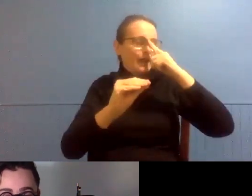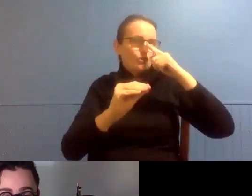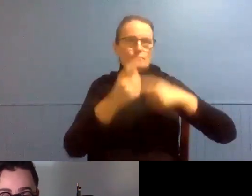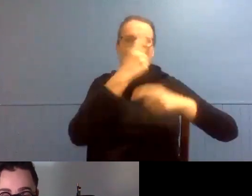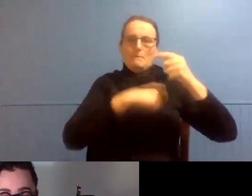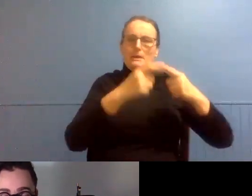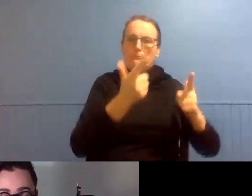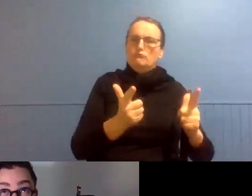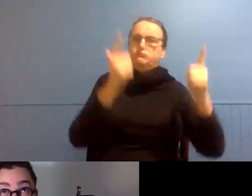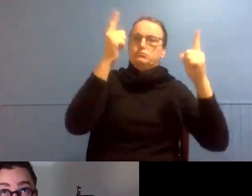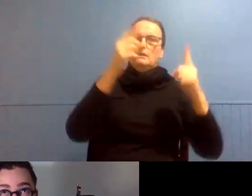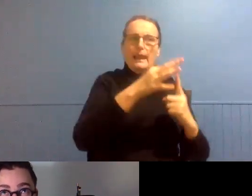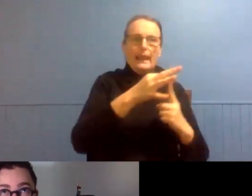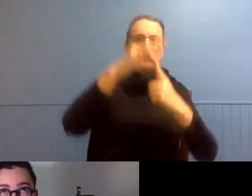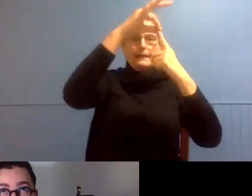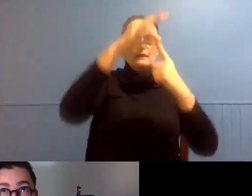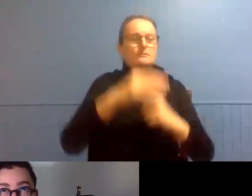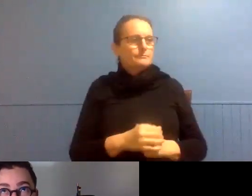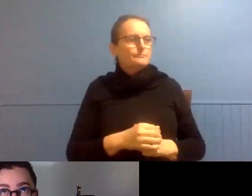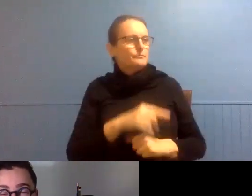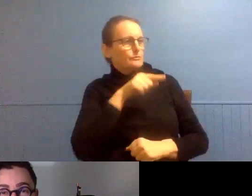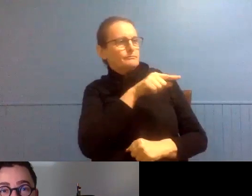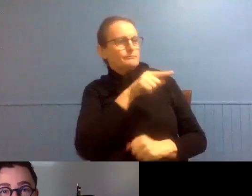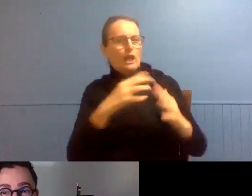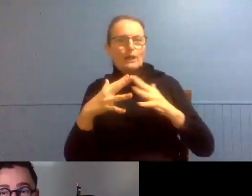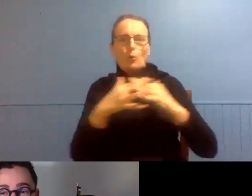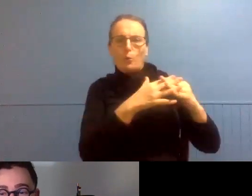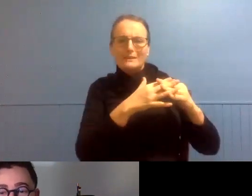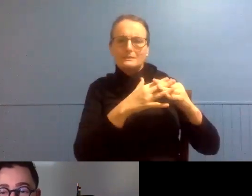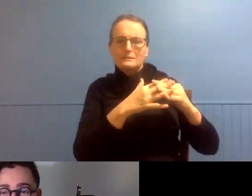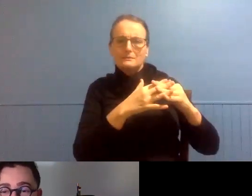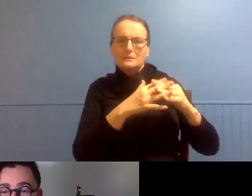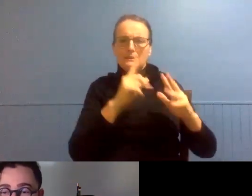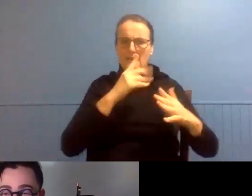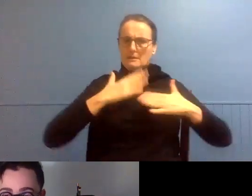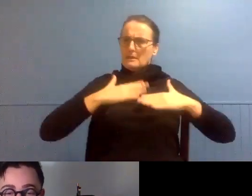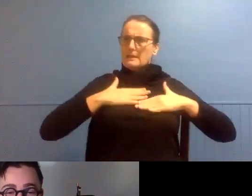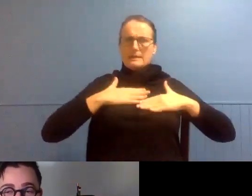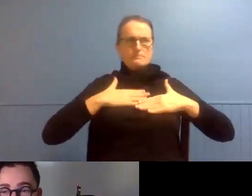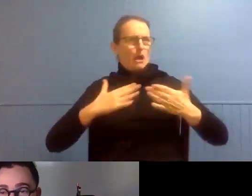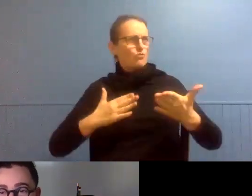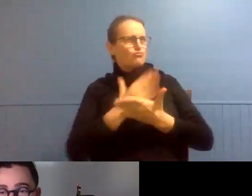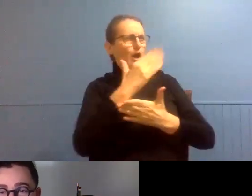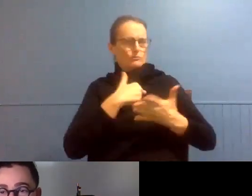you will, that is about an entitled - I am entitled to learn,